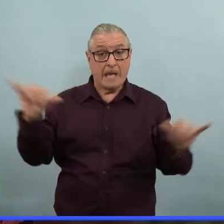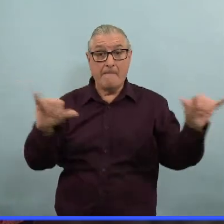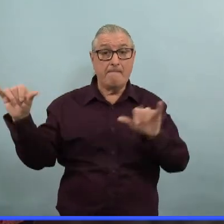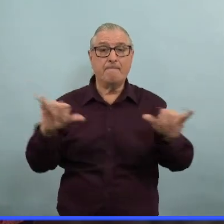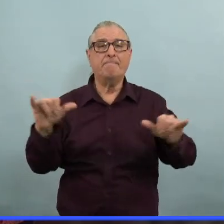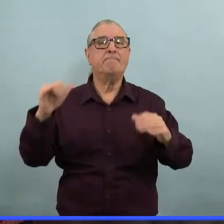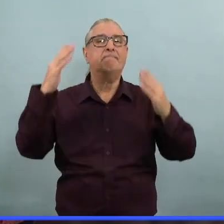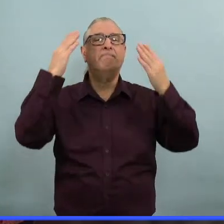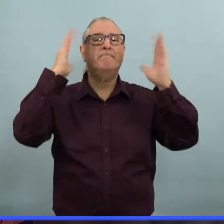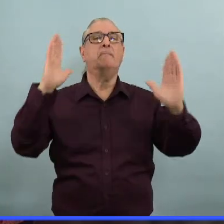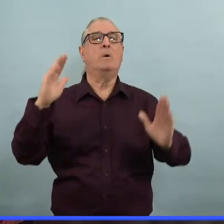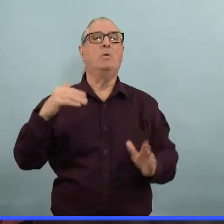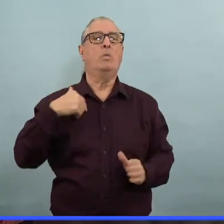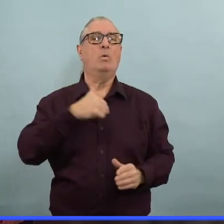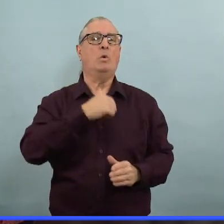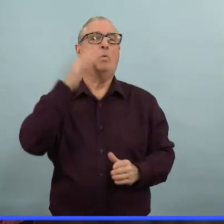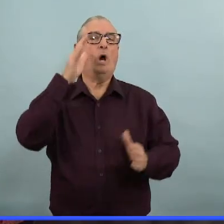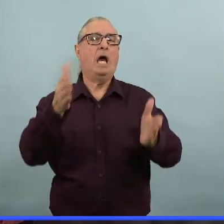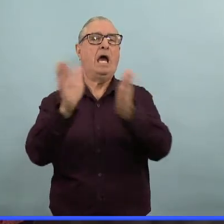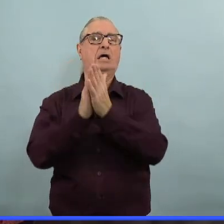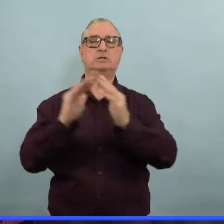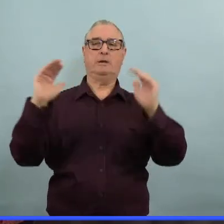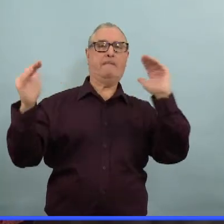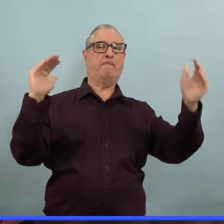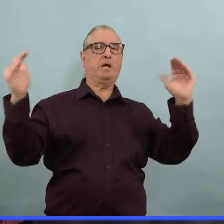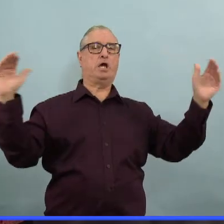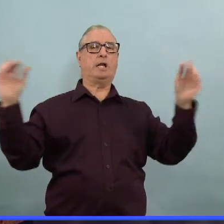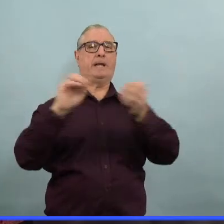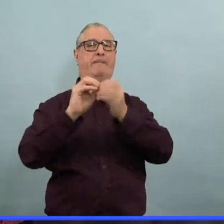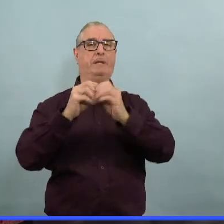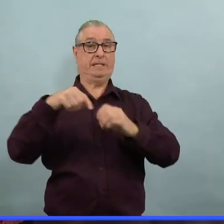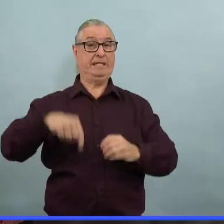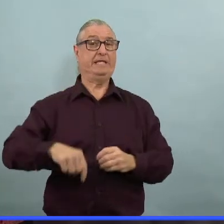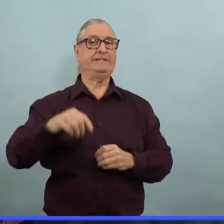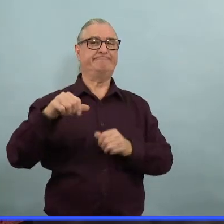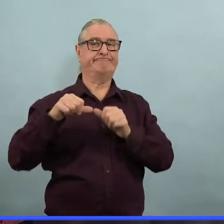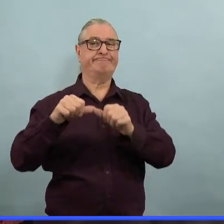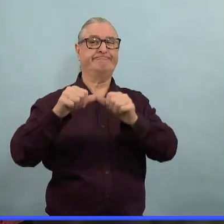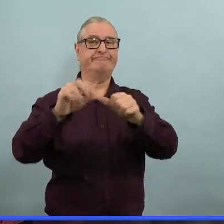we know this has been an incredibly difficult time we know that there has been a loss of of